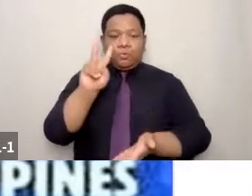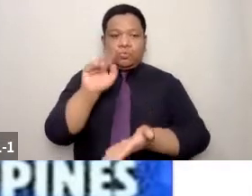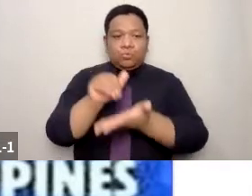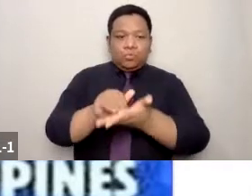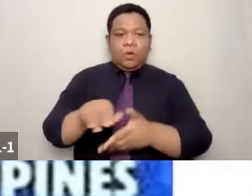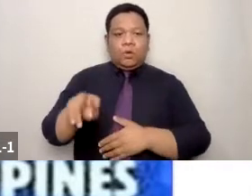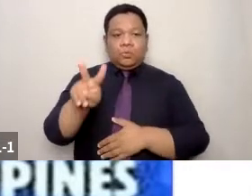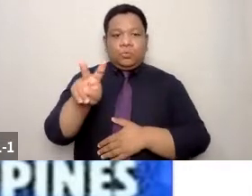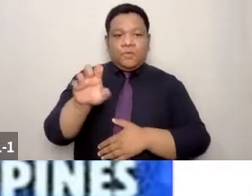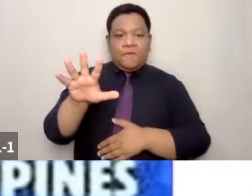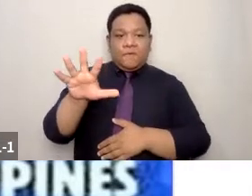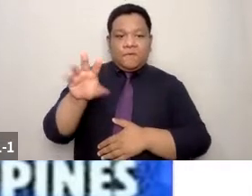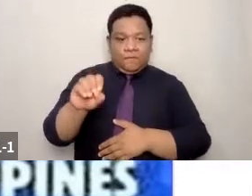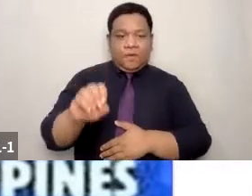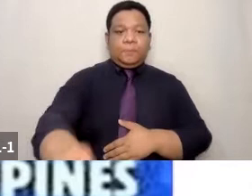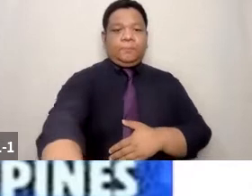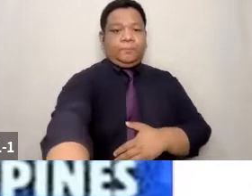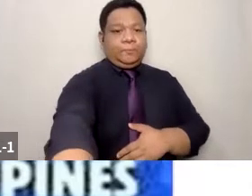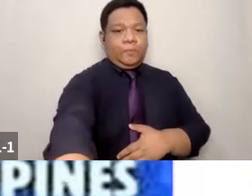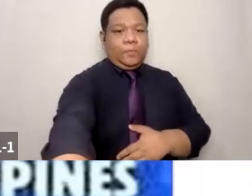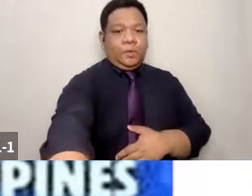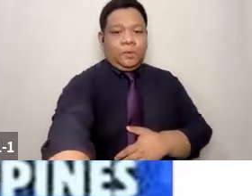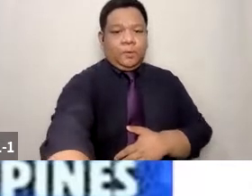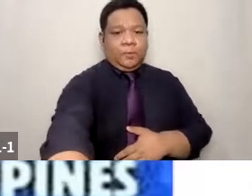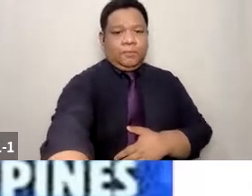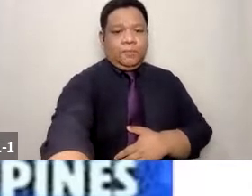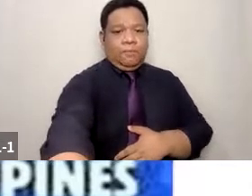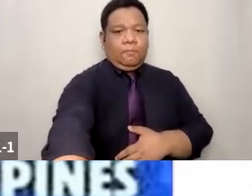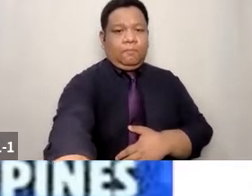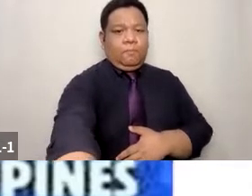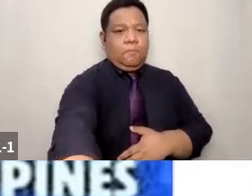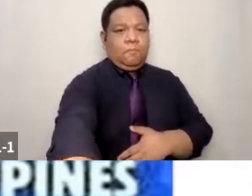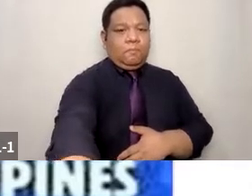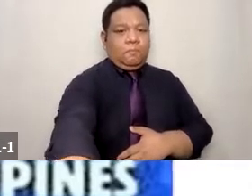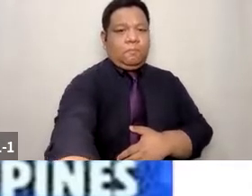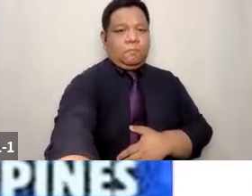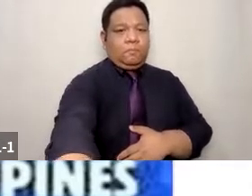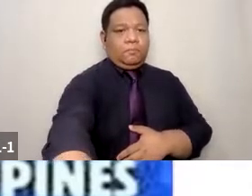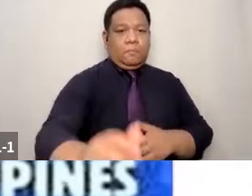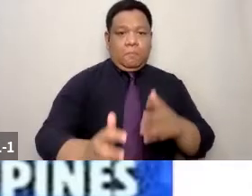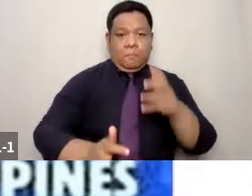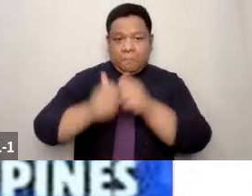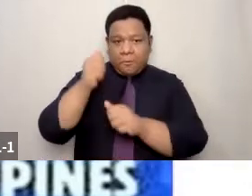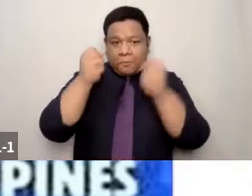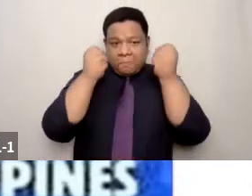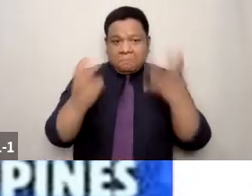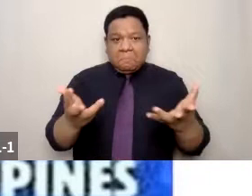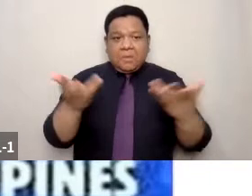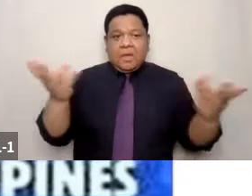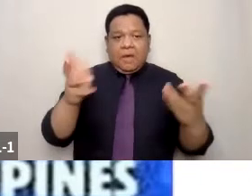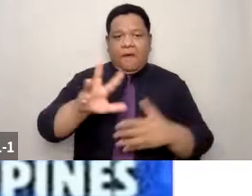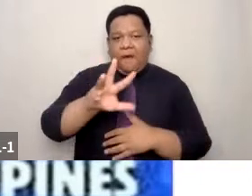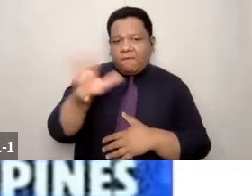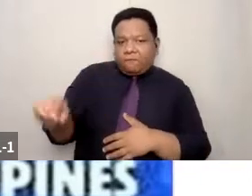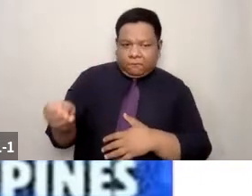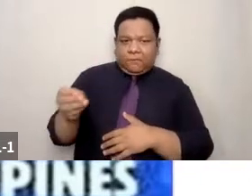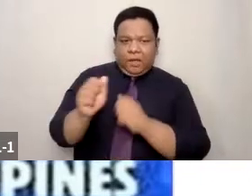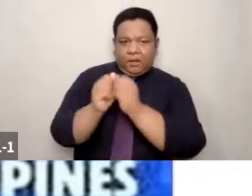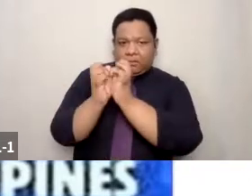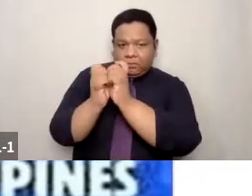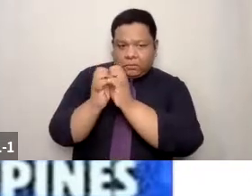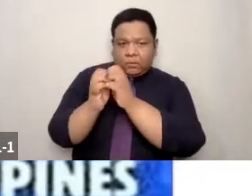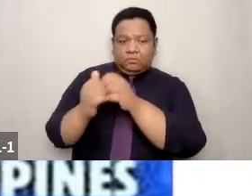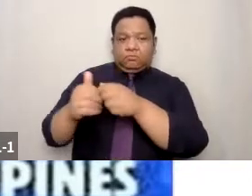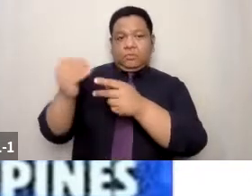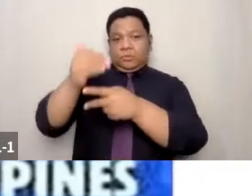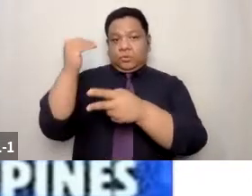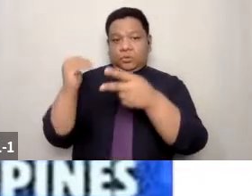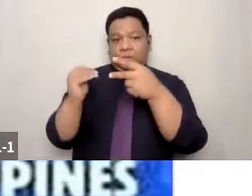The biggest number on the variants that we have is the South African variant at 1,082 cases followed by the UK variant 961 cases.